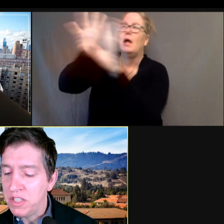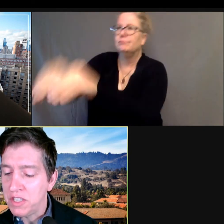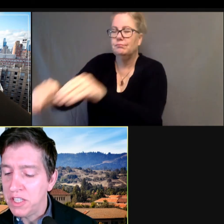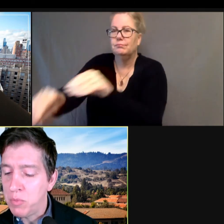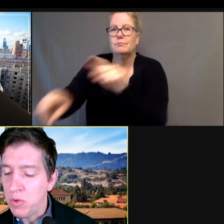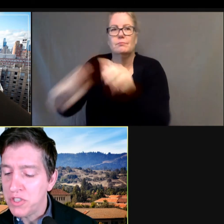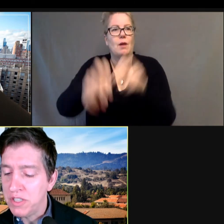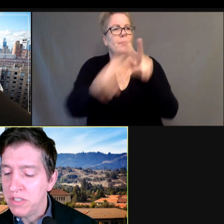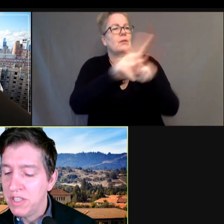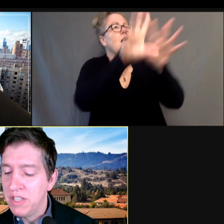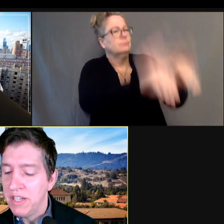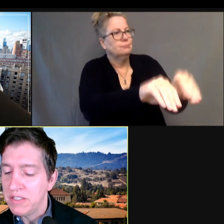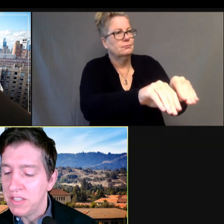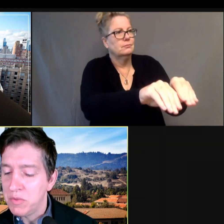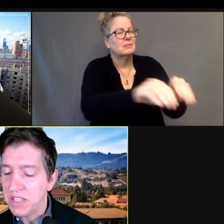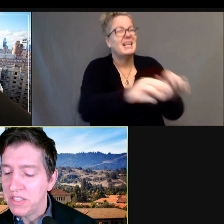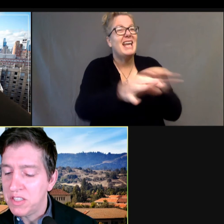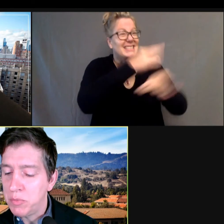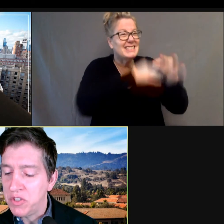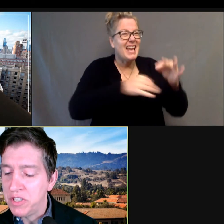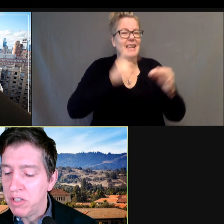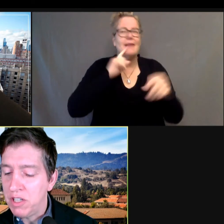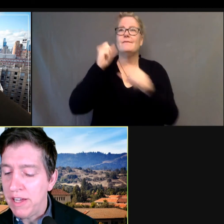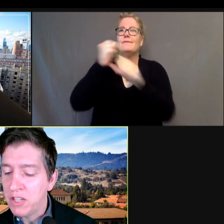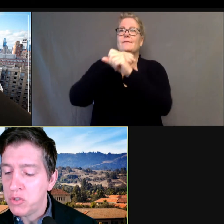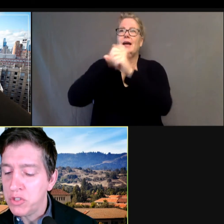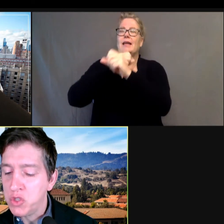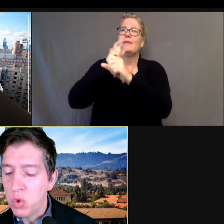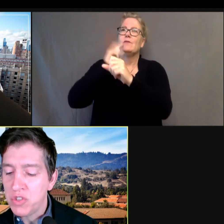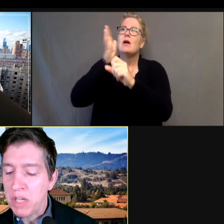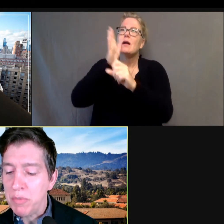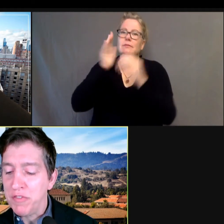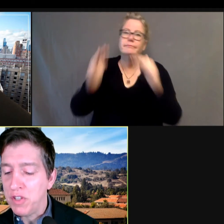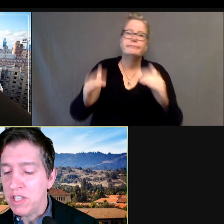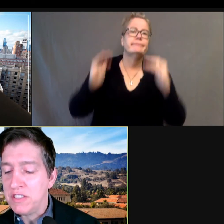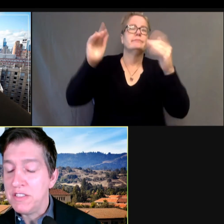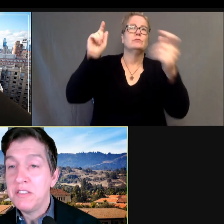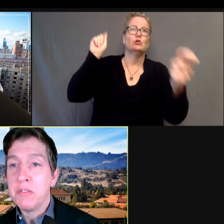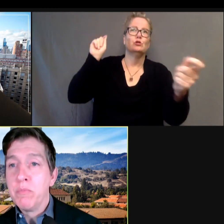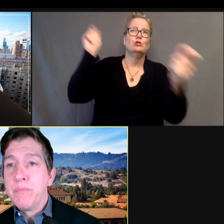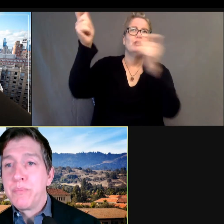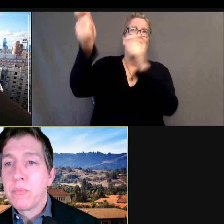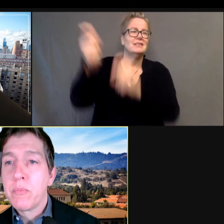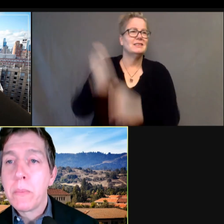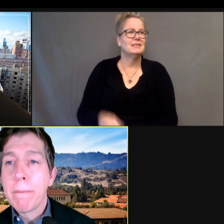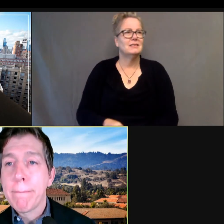a tiny portion. It seems like disability law actually shores up a flawed system.